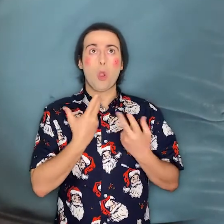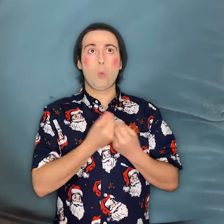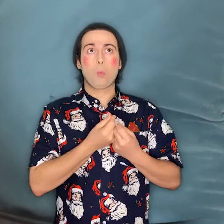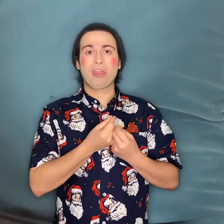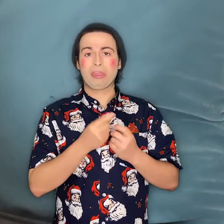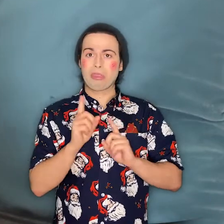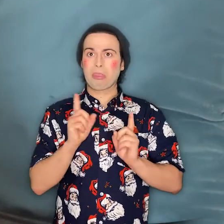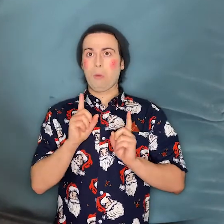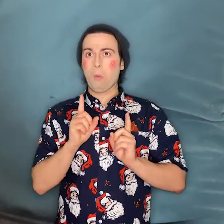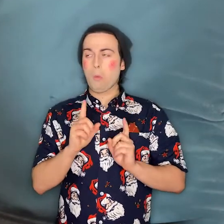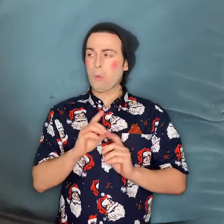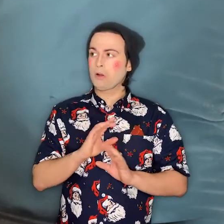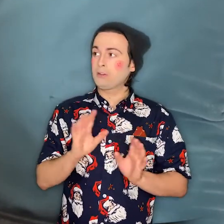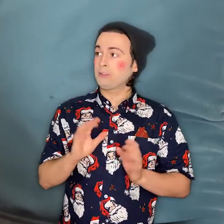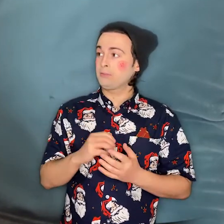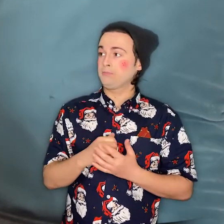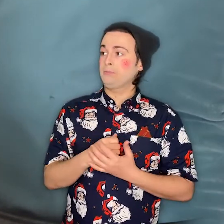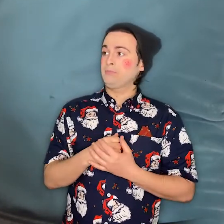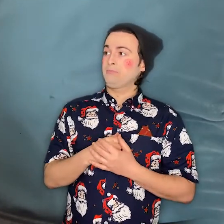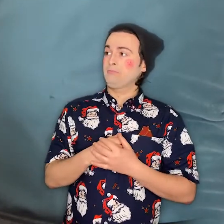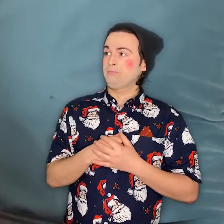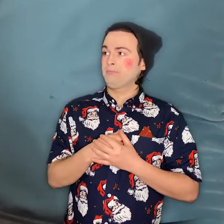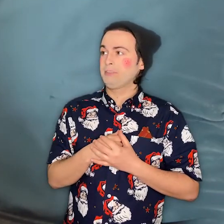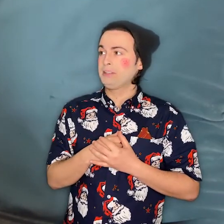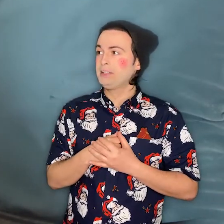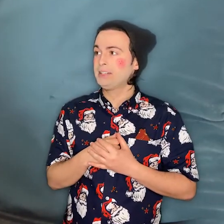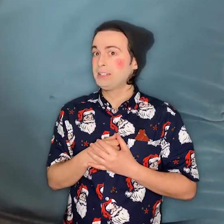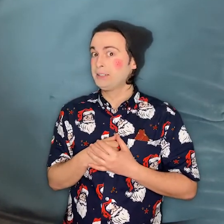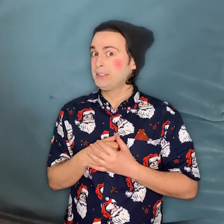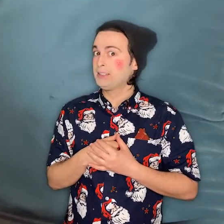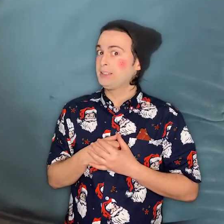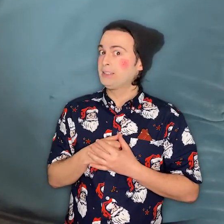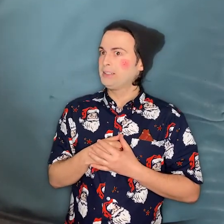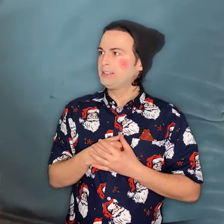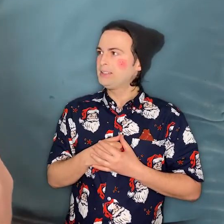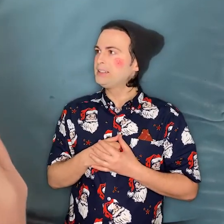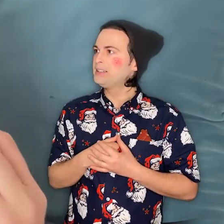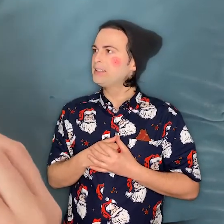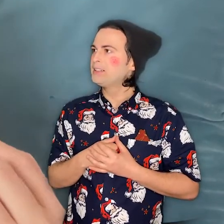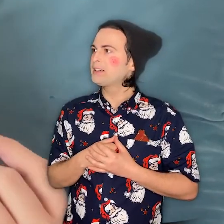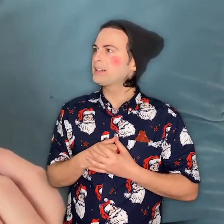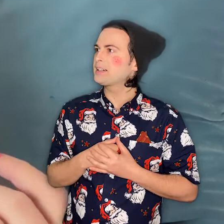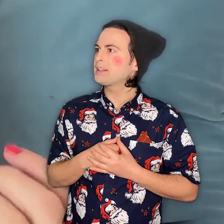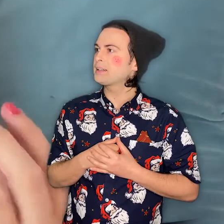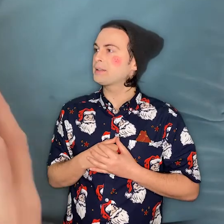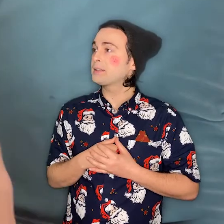and the face of a boy fae Whitburn, but you’re not riding on my coattails to stardom. Whit’s that?